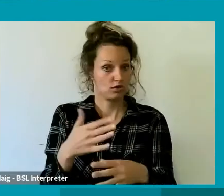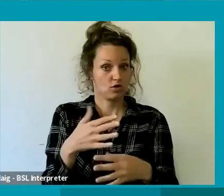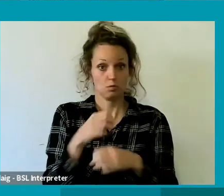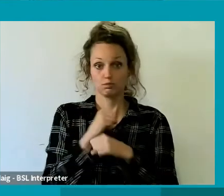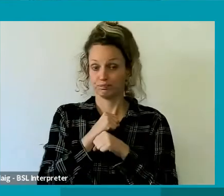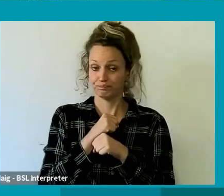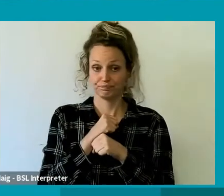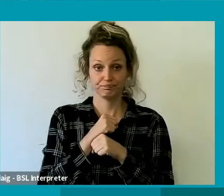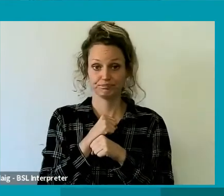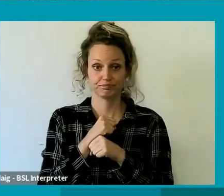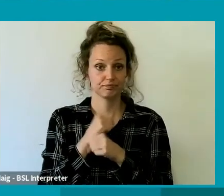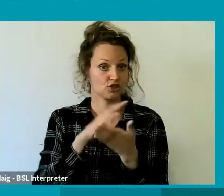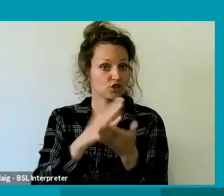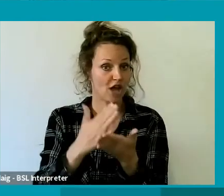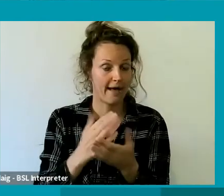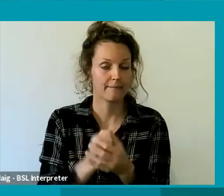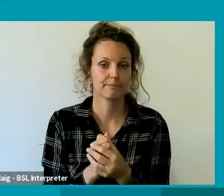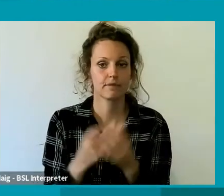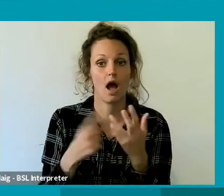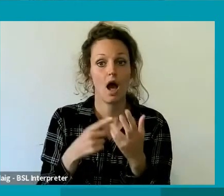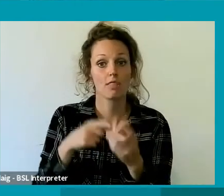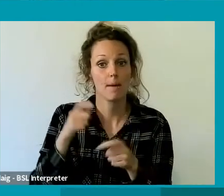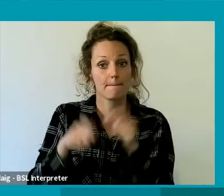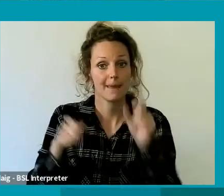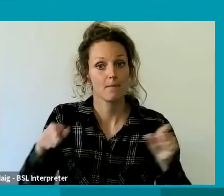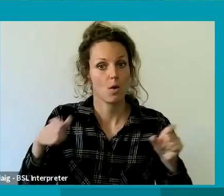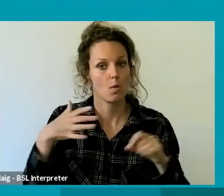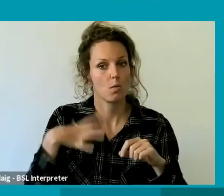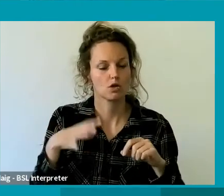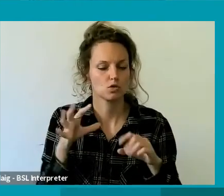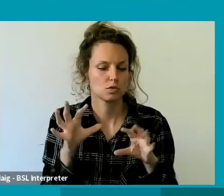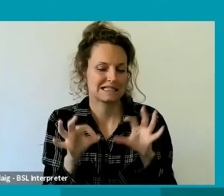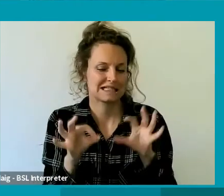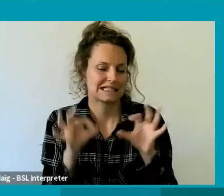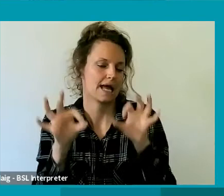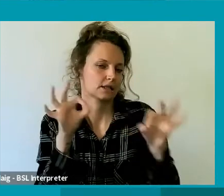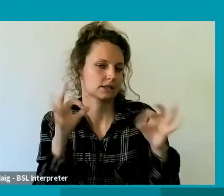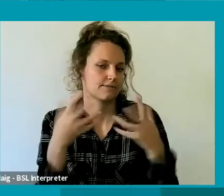and that's perfectly OK for other people. They want to be selective in terms of